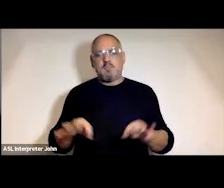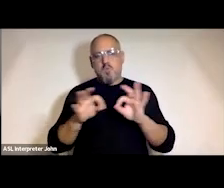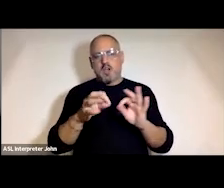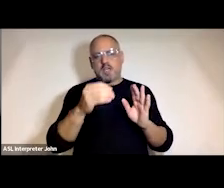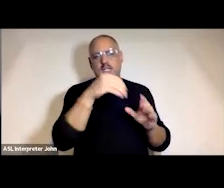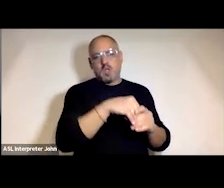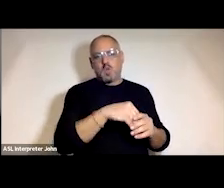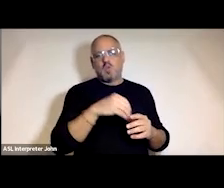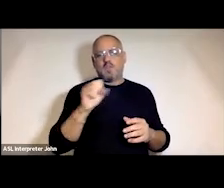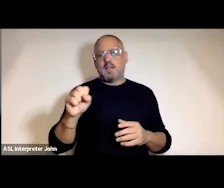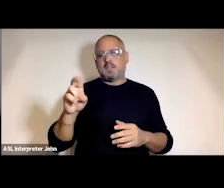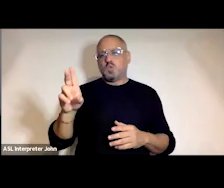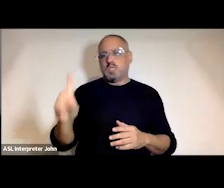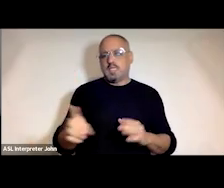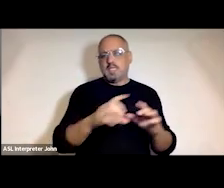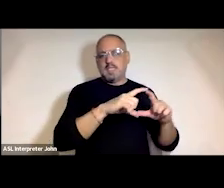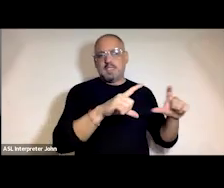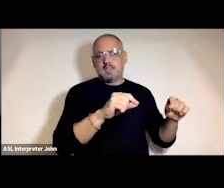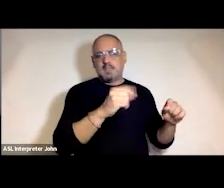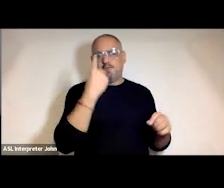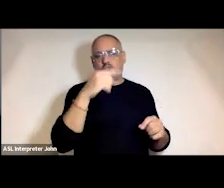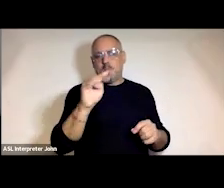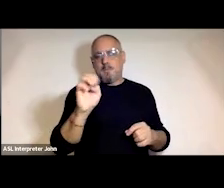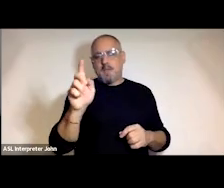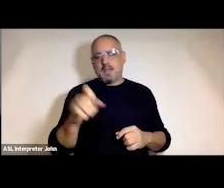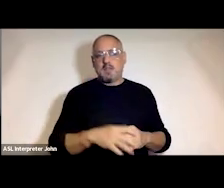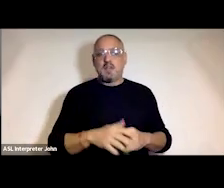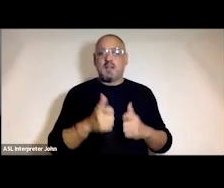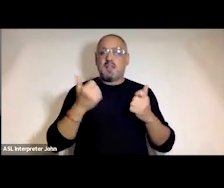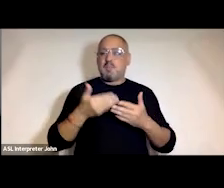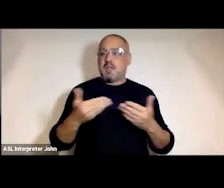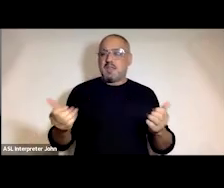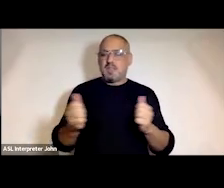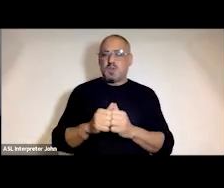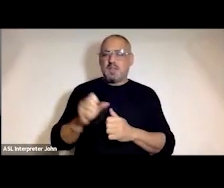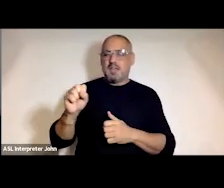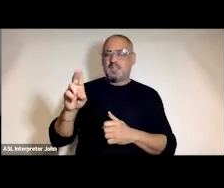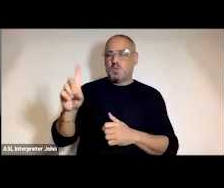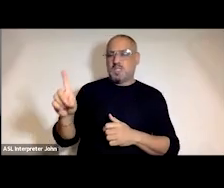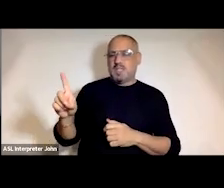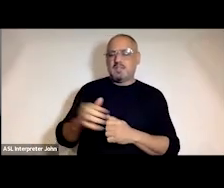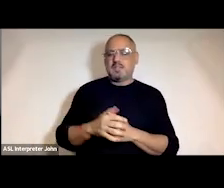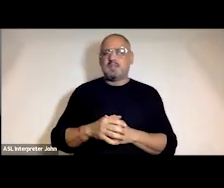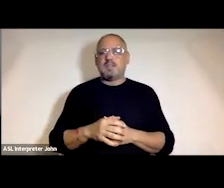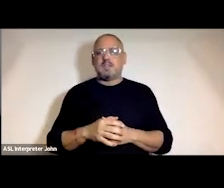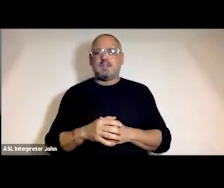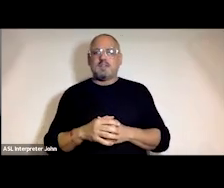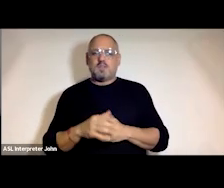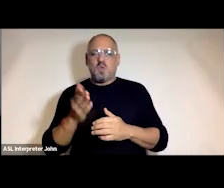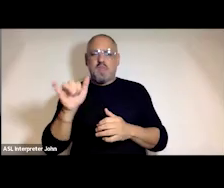in a substance use section for Mike. The big thing with the substance use disorder or the substance use section